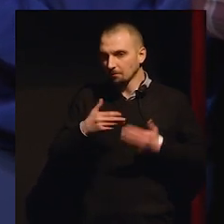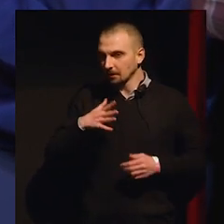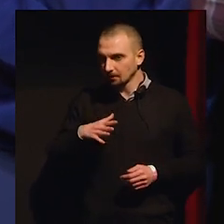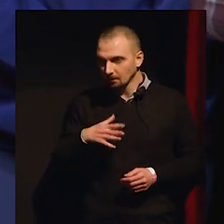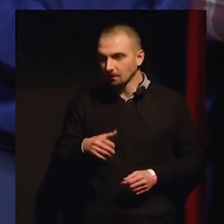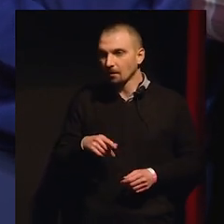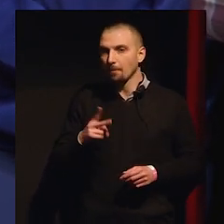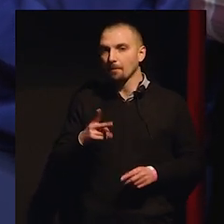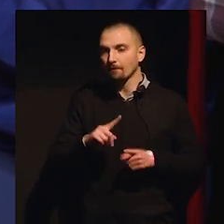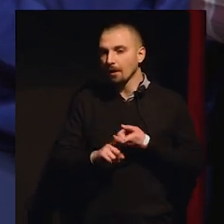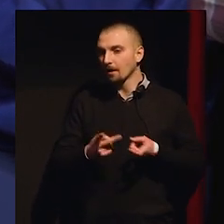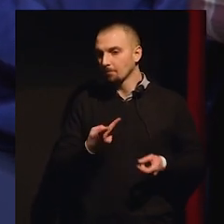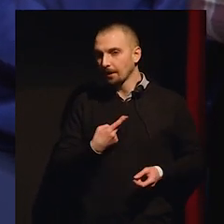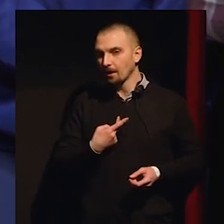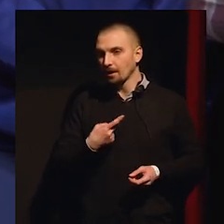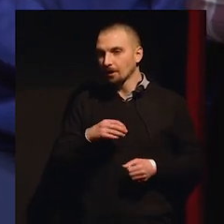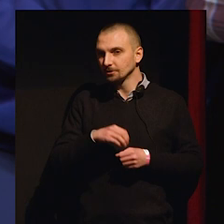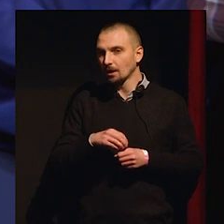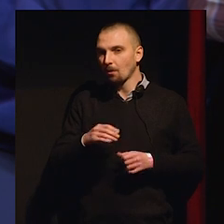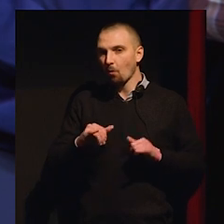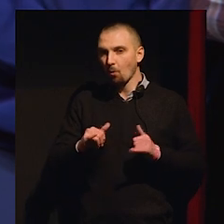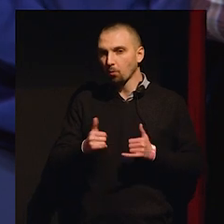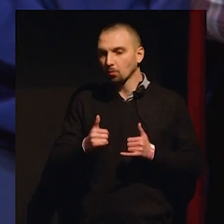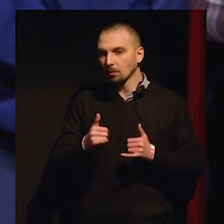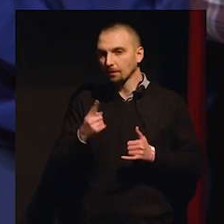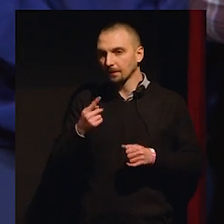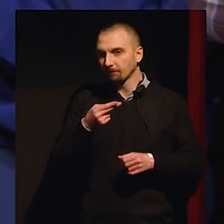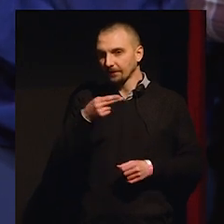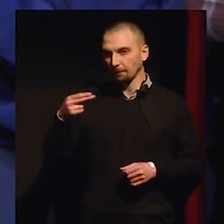I am also a woman in the gaming sector, who has a gaming company,